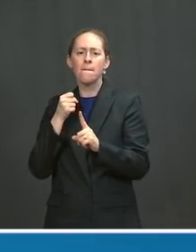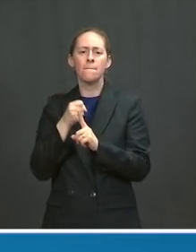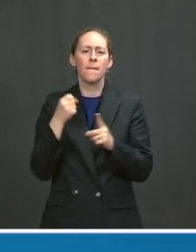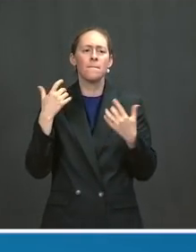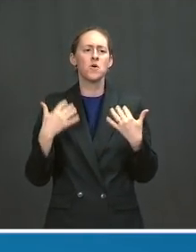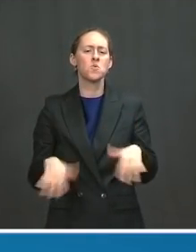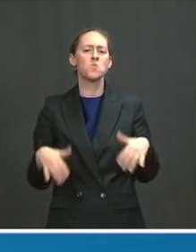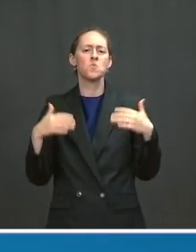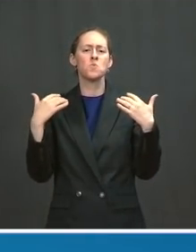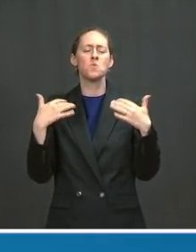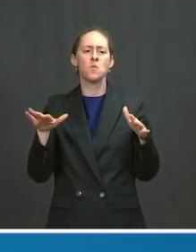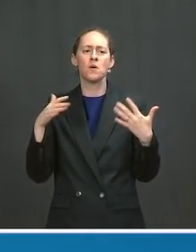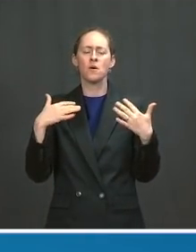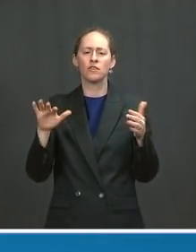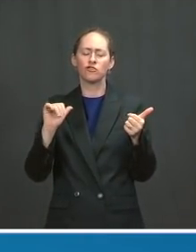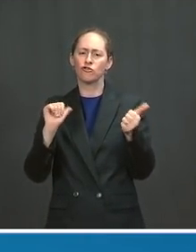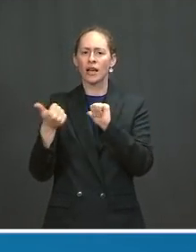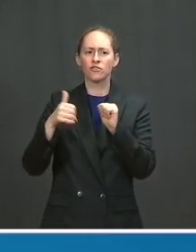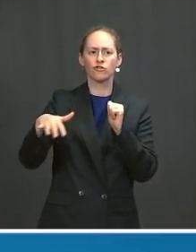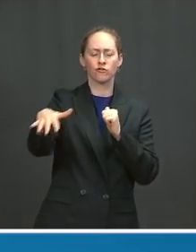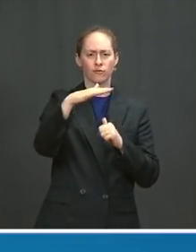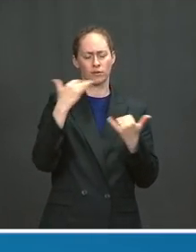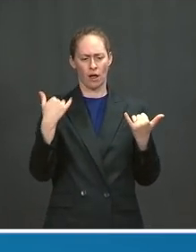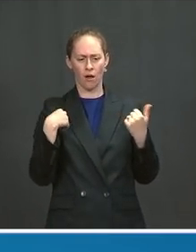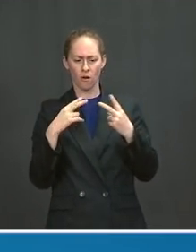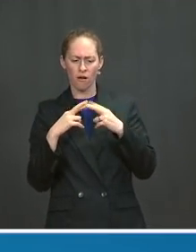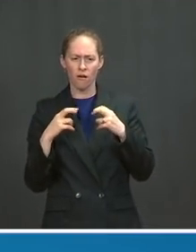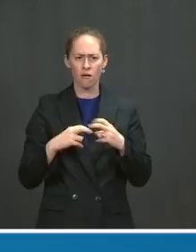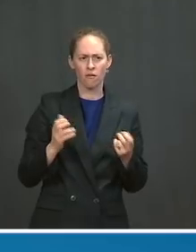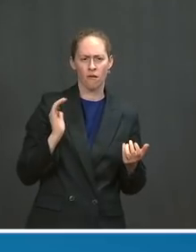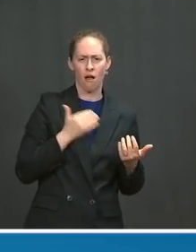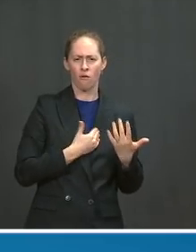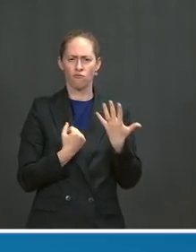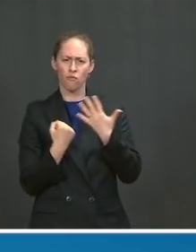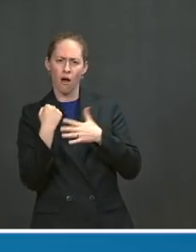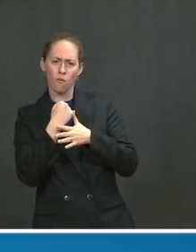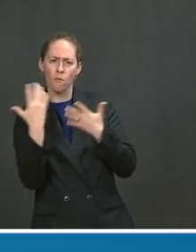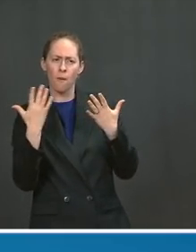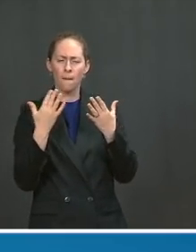at both our priorities and our preparedness.